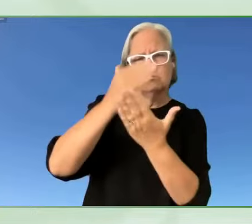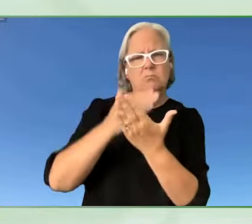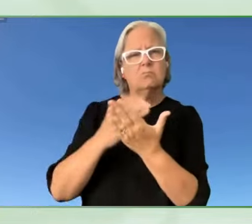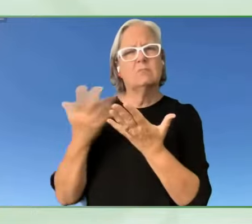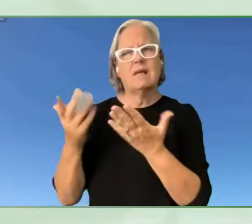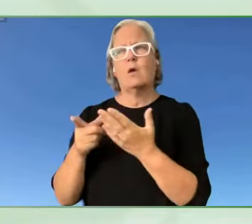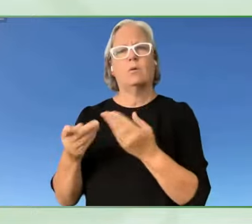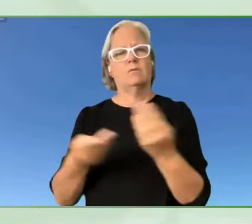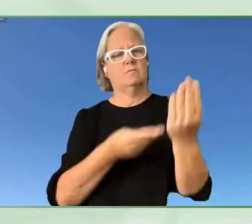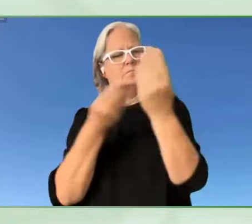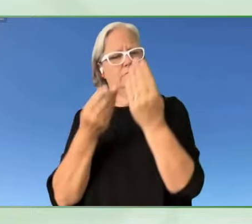was.